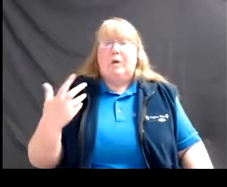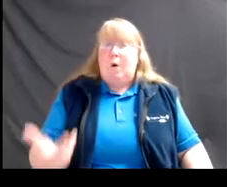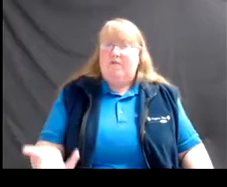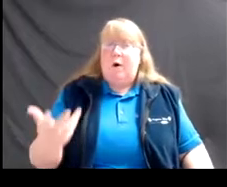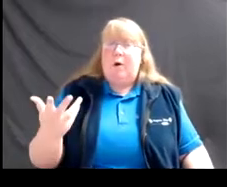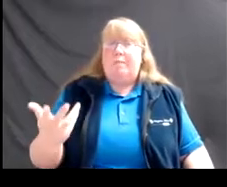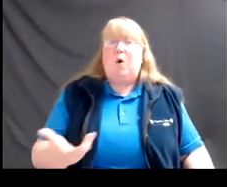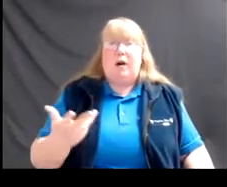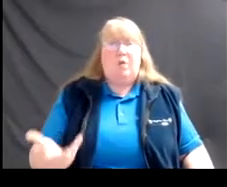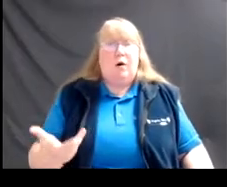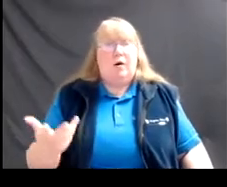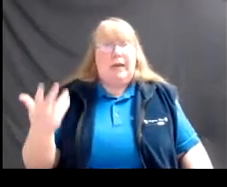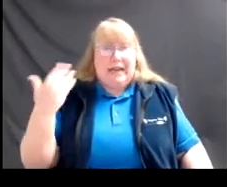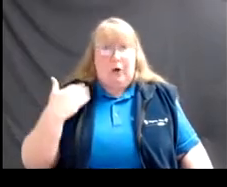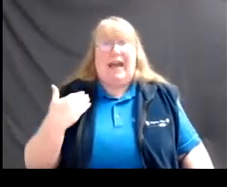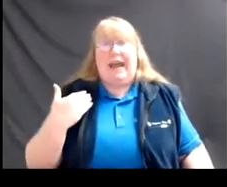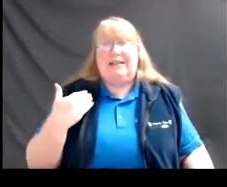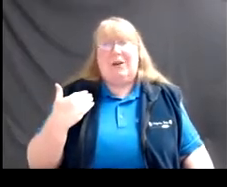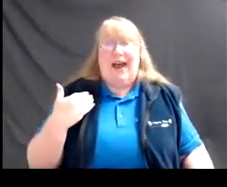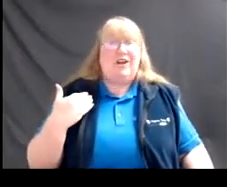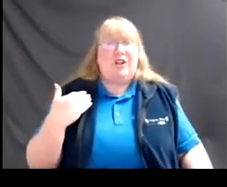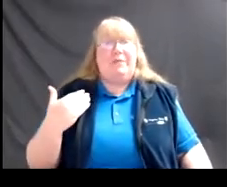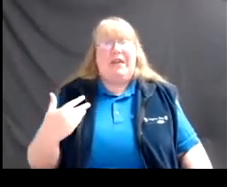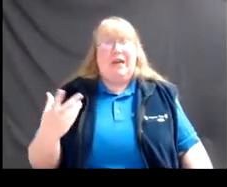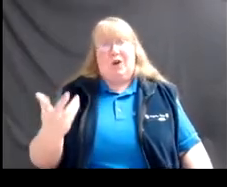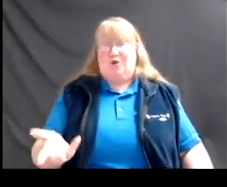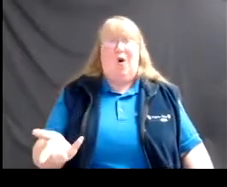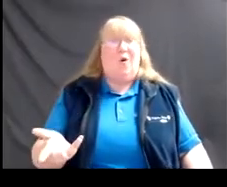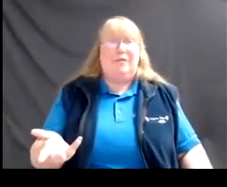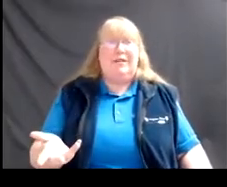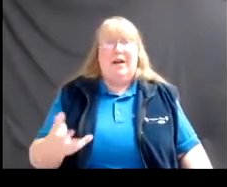Going forward, more and more hearing aids are actually being controlled